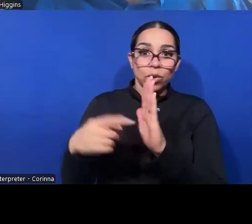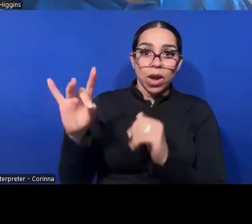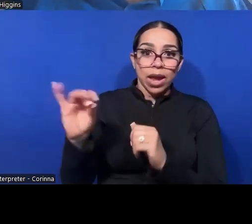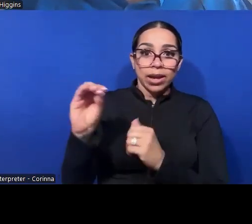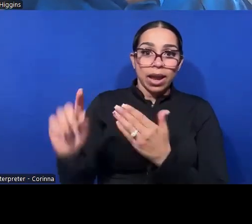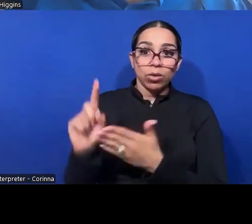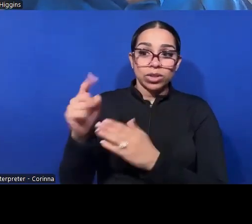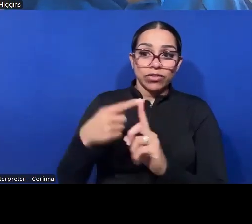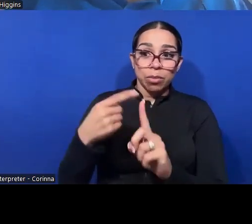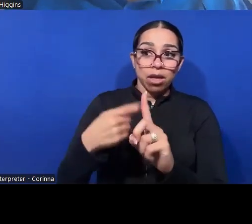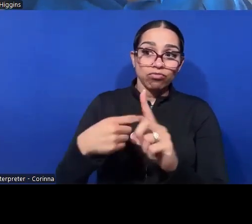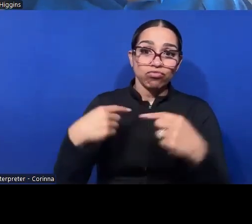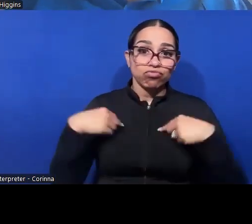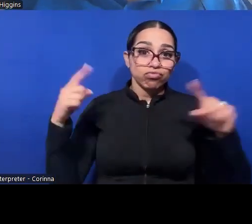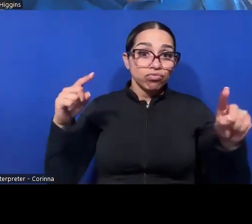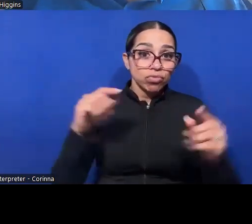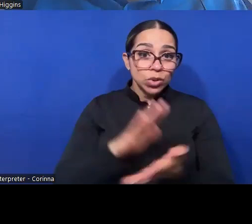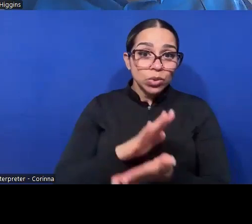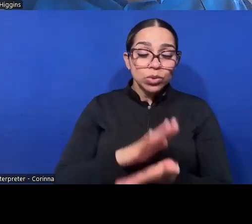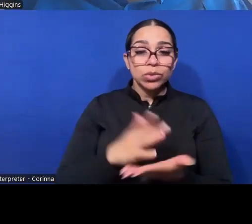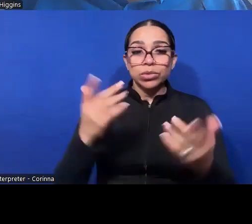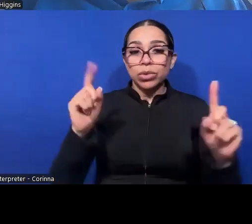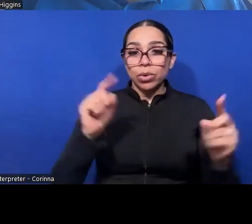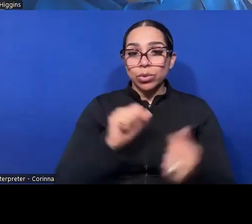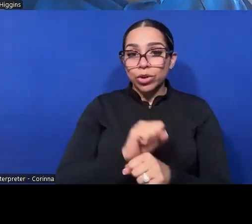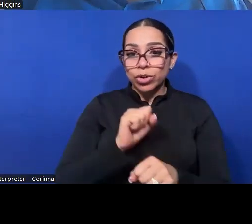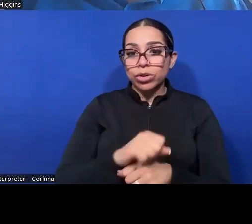either in school, either in work, volunteering or a school program.